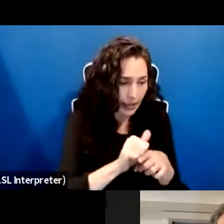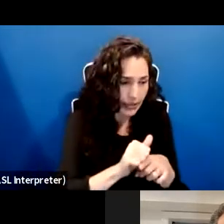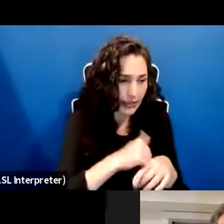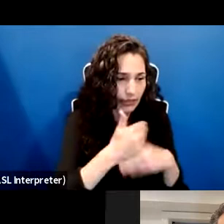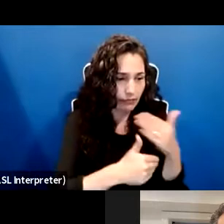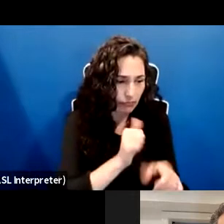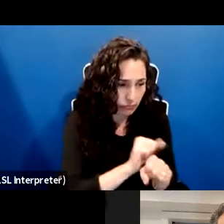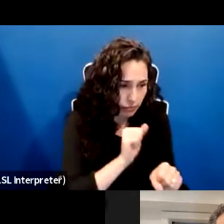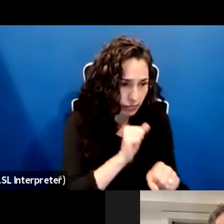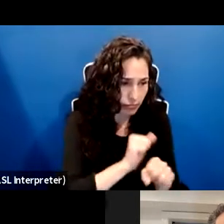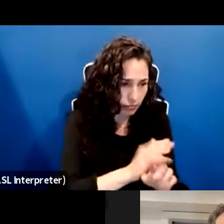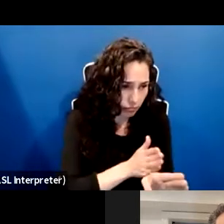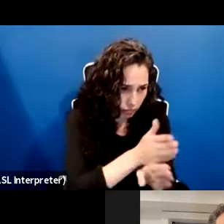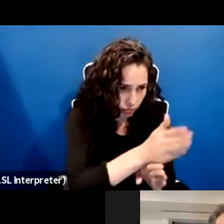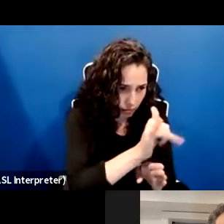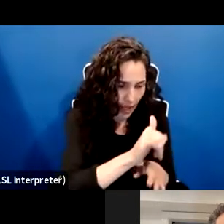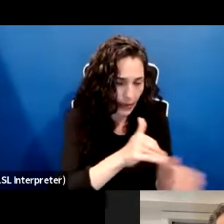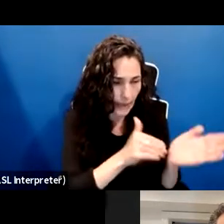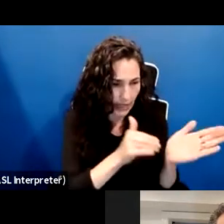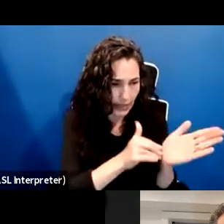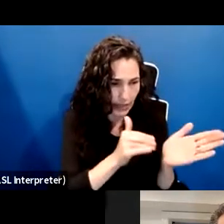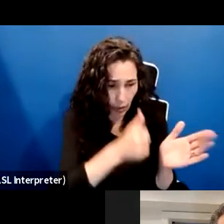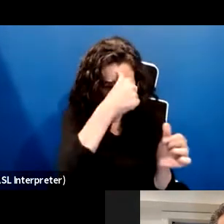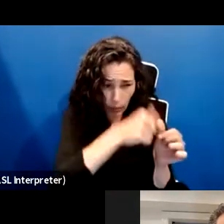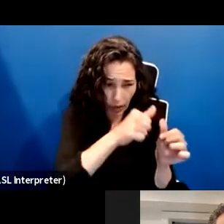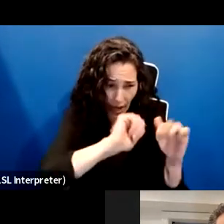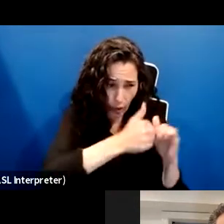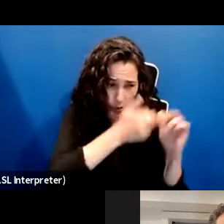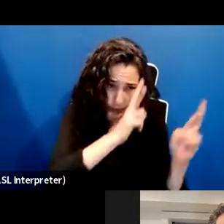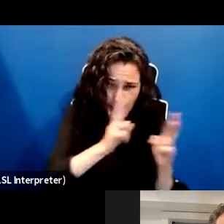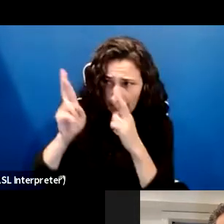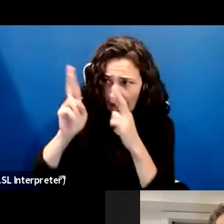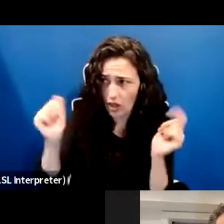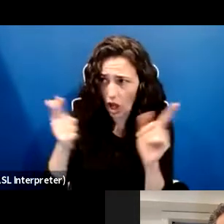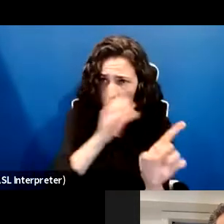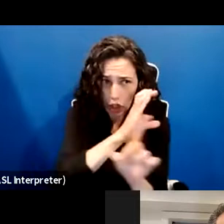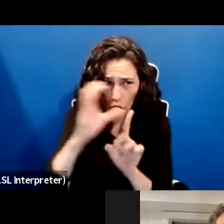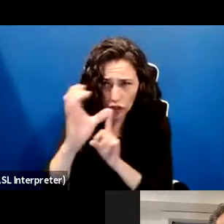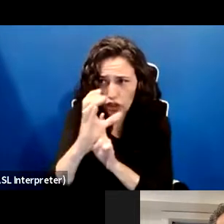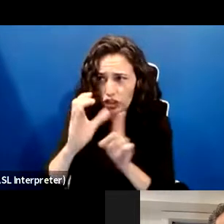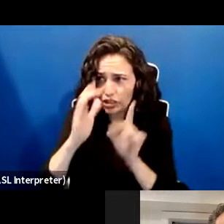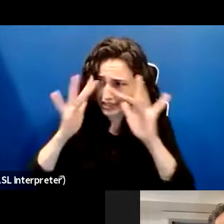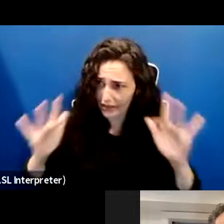you know, culturally understanding of everything that's coming in through our doors,